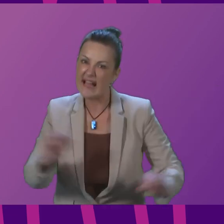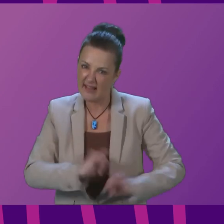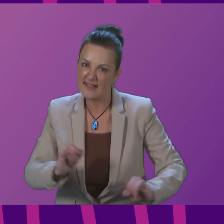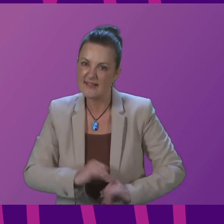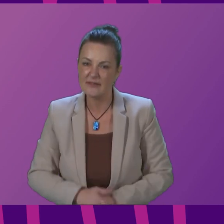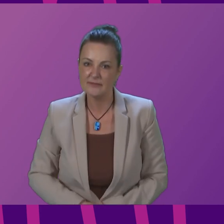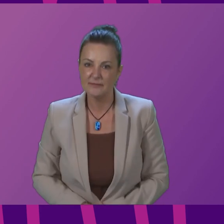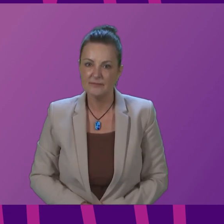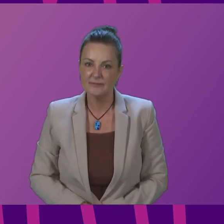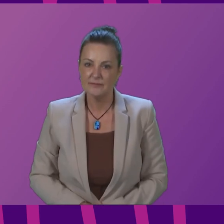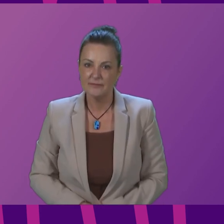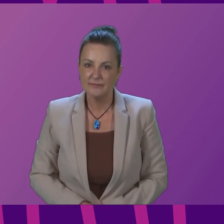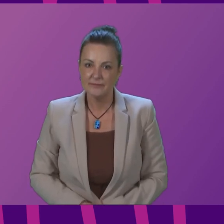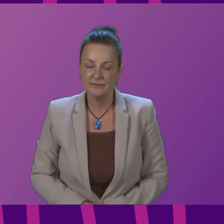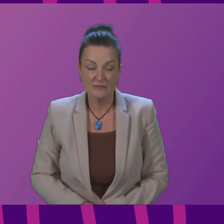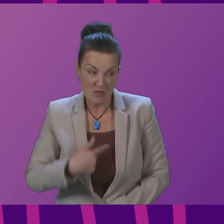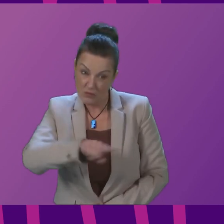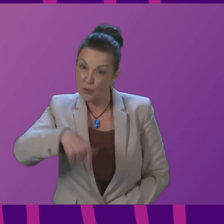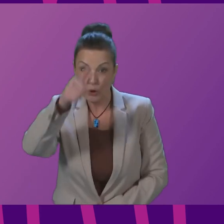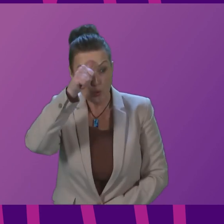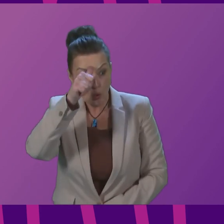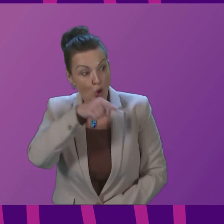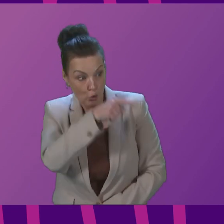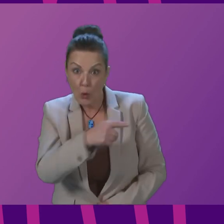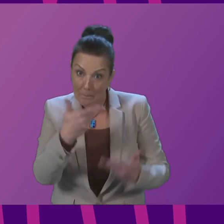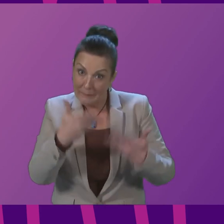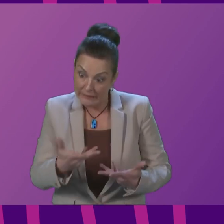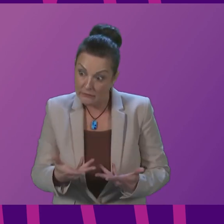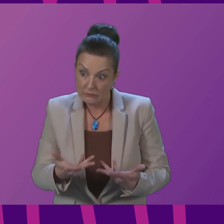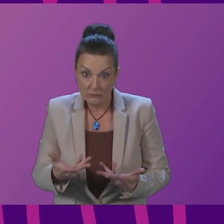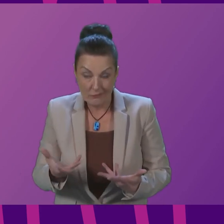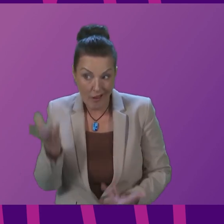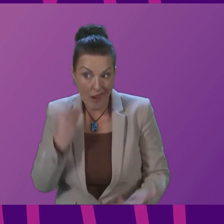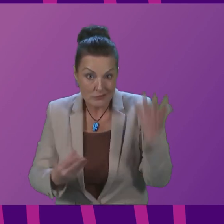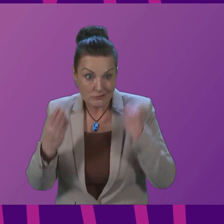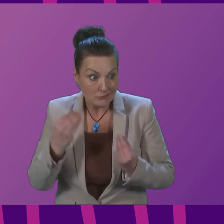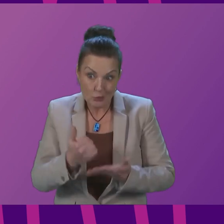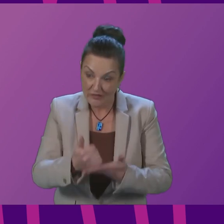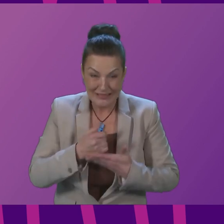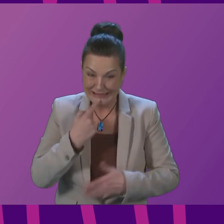We know that advice was given to Government ministers not to go ahead with the deal, and